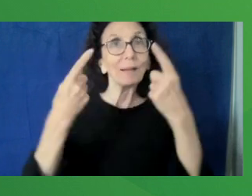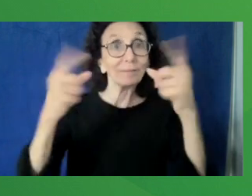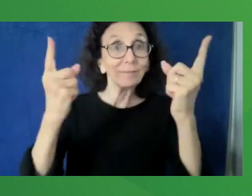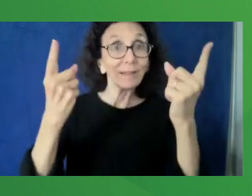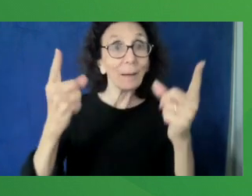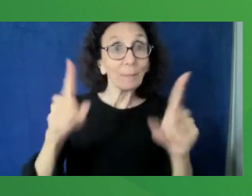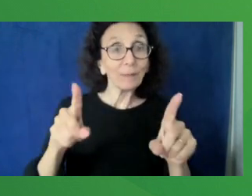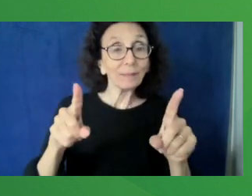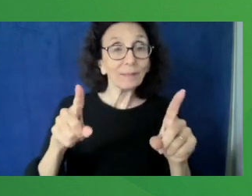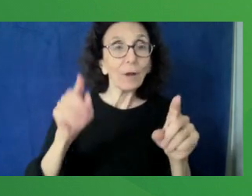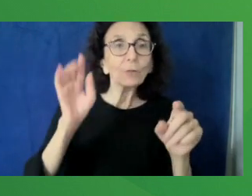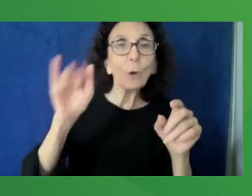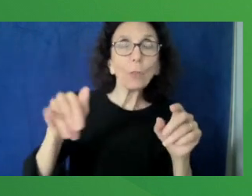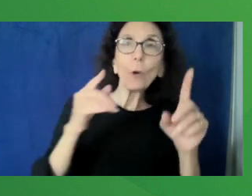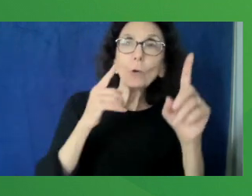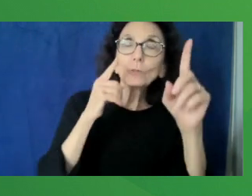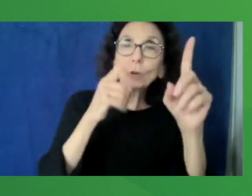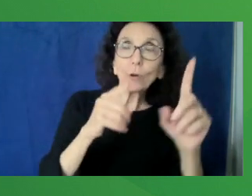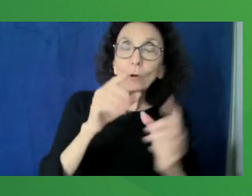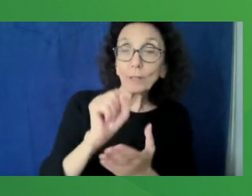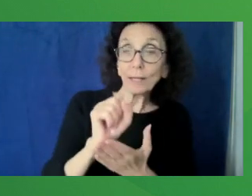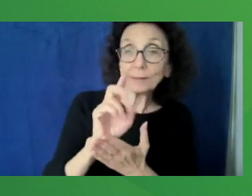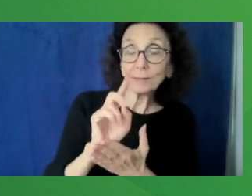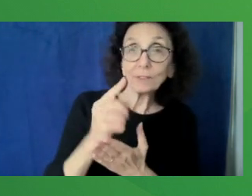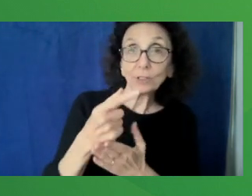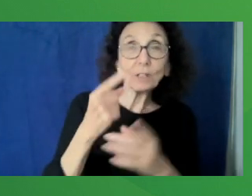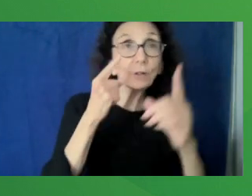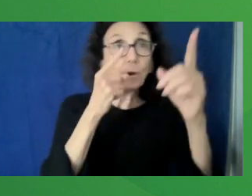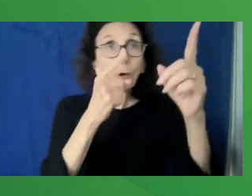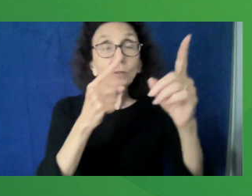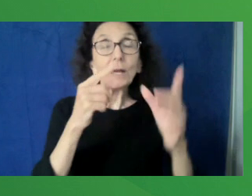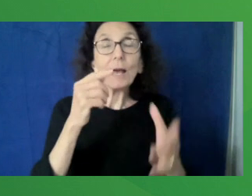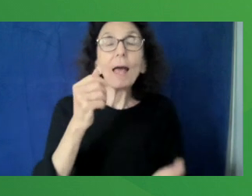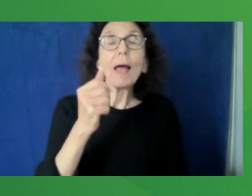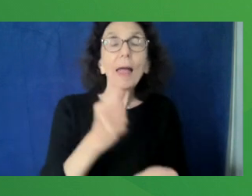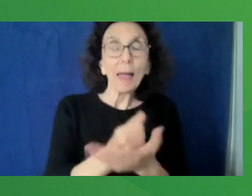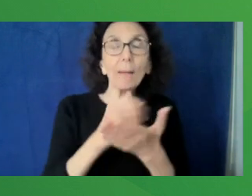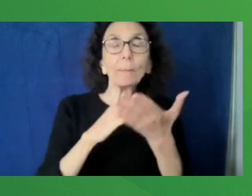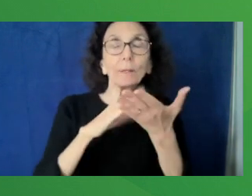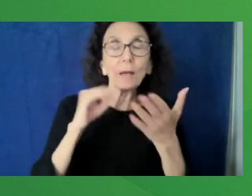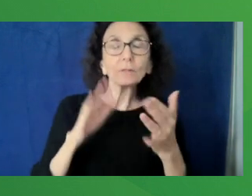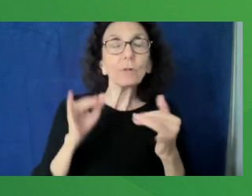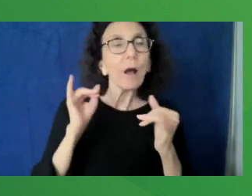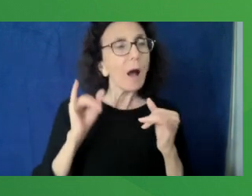framing to help young people think about the future that they want. So, we have this